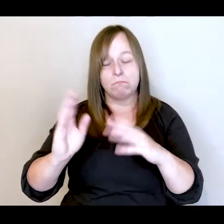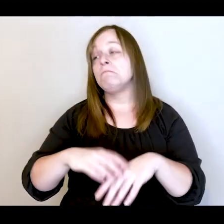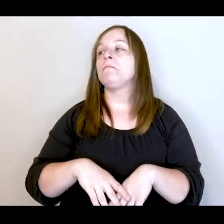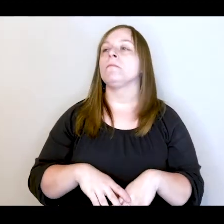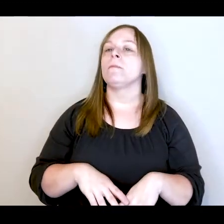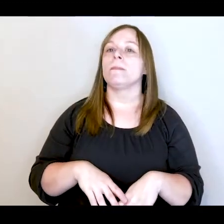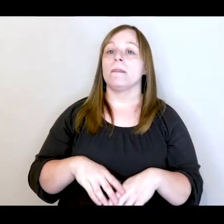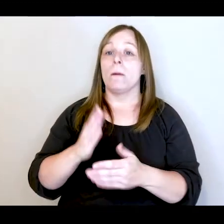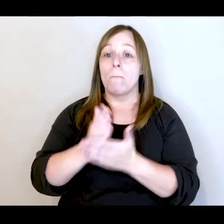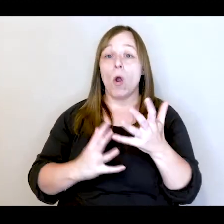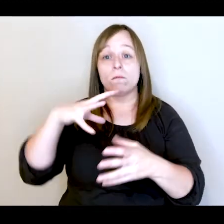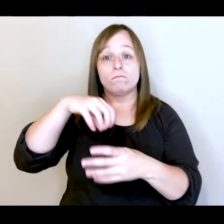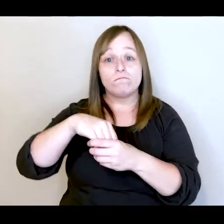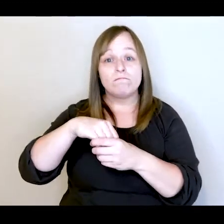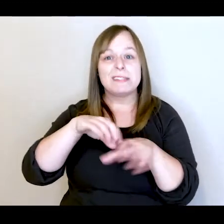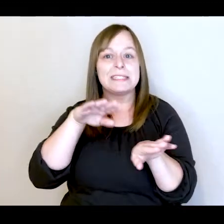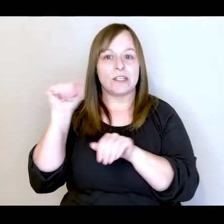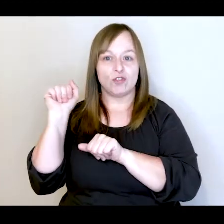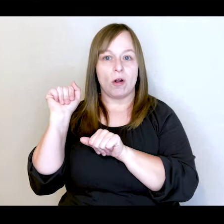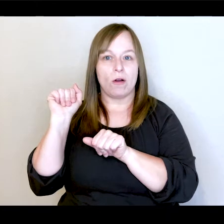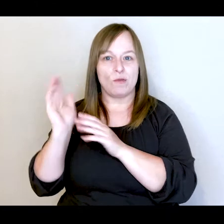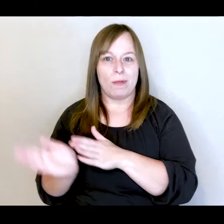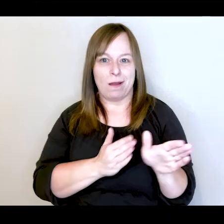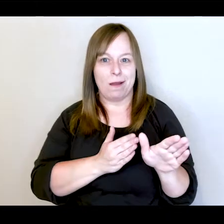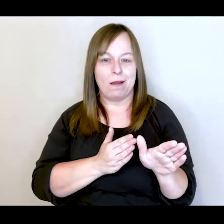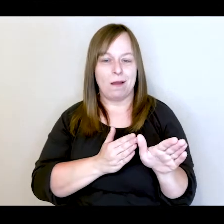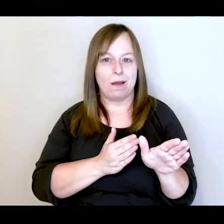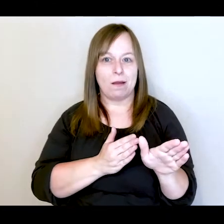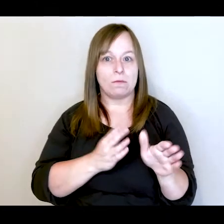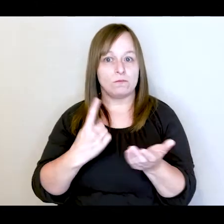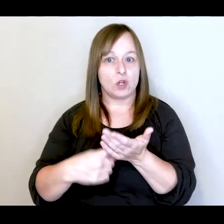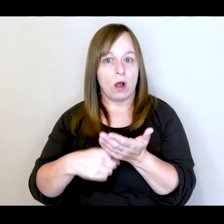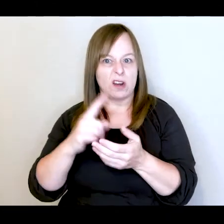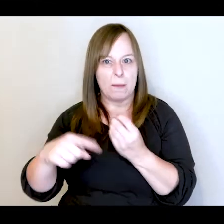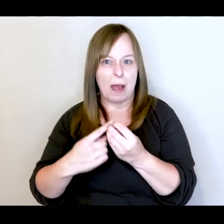And as part of that, discharge planning should be talked about.